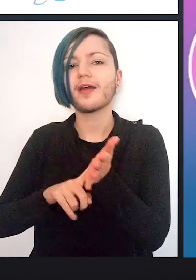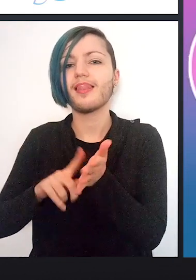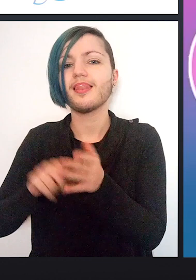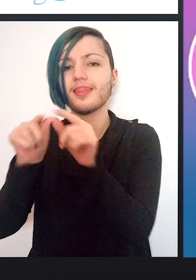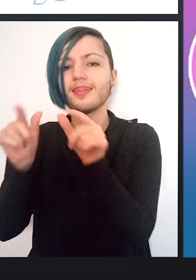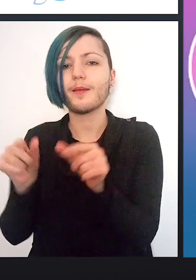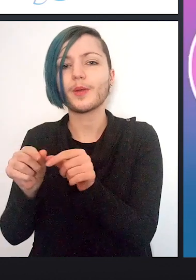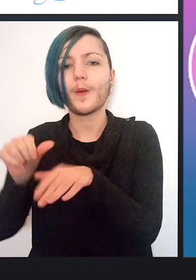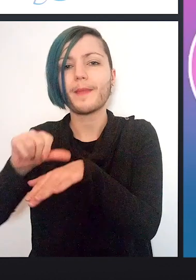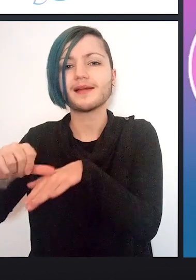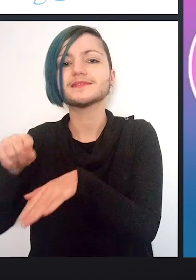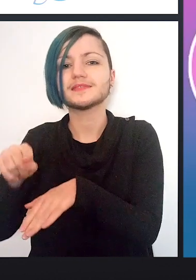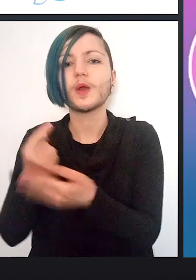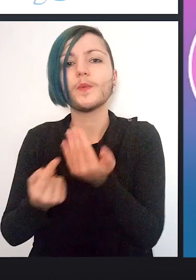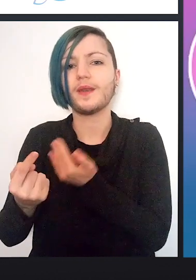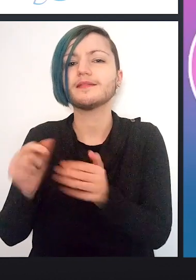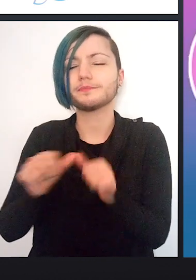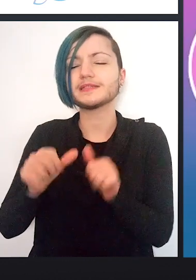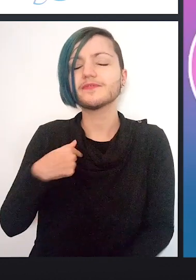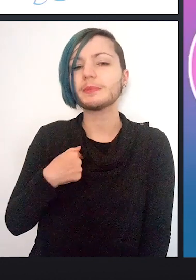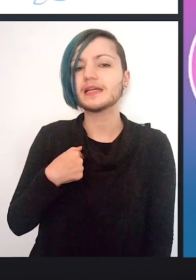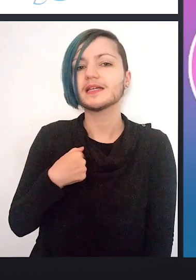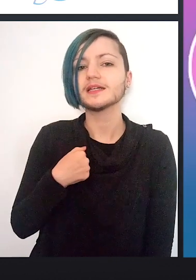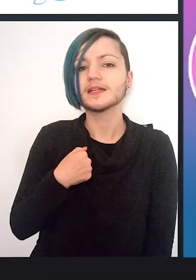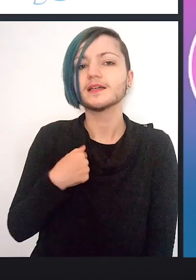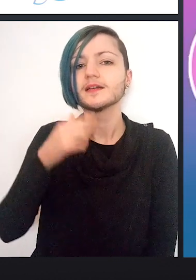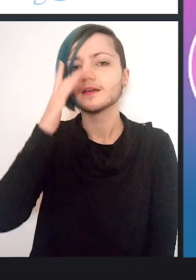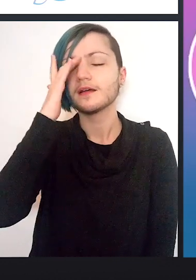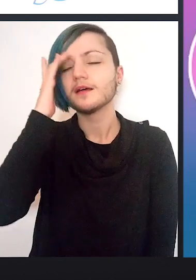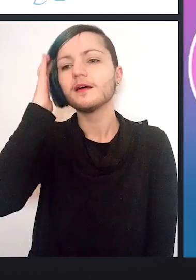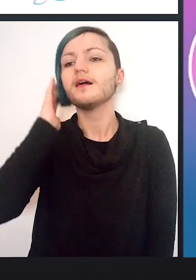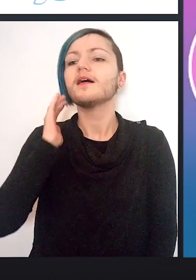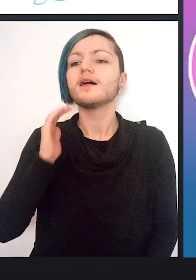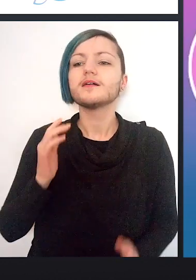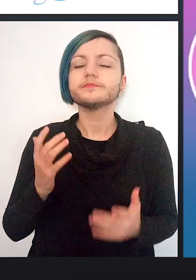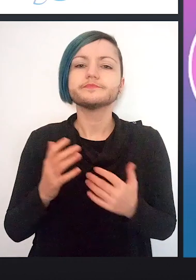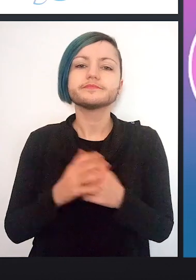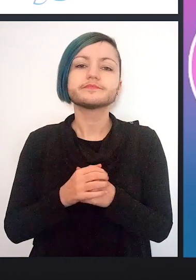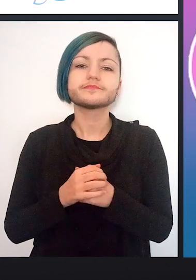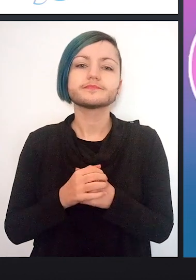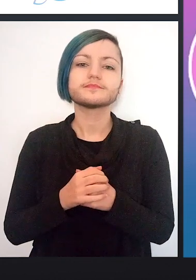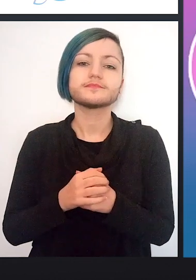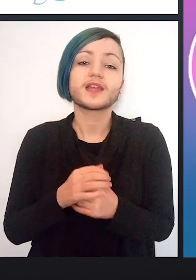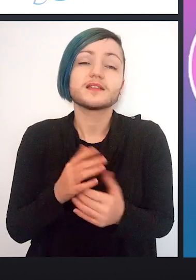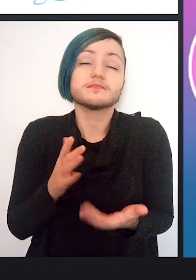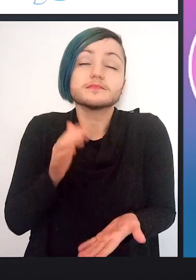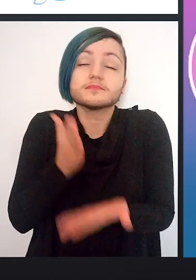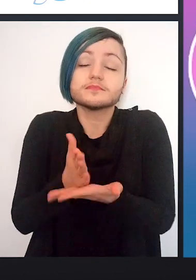by having the labiaplasty only. And I found that that was exactly right for me.